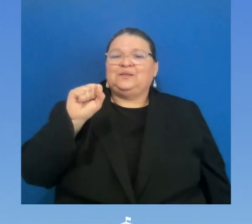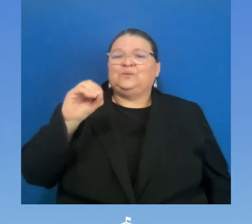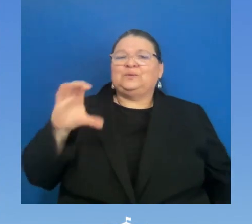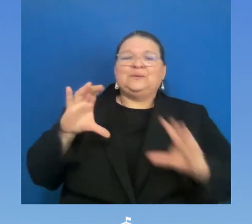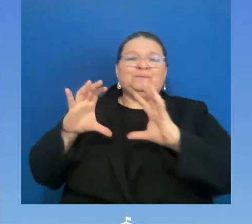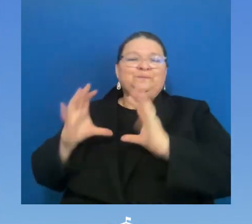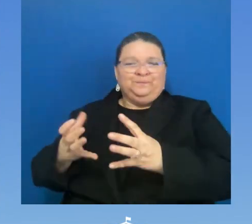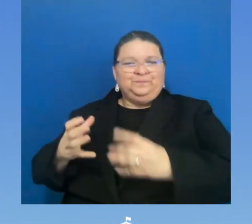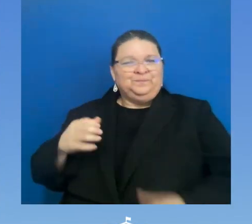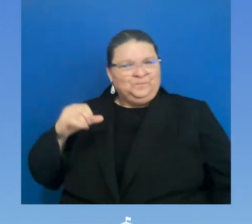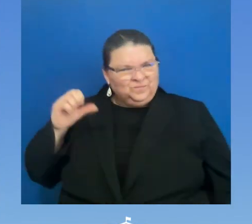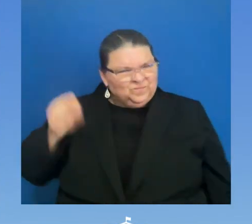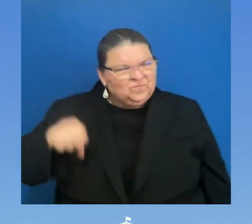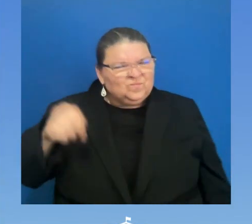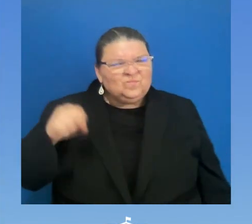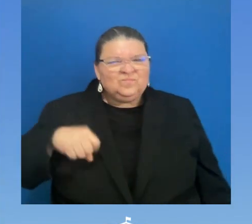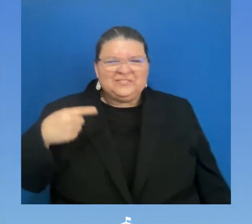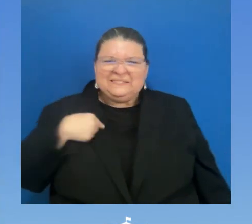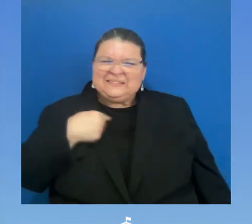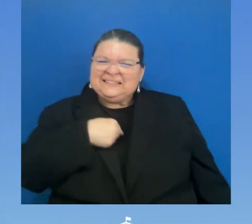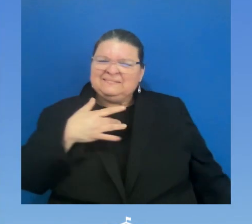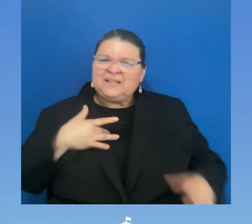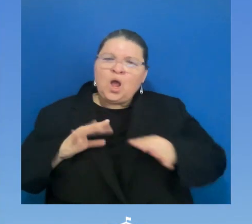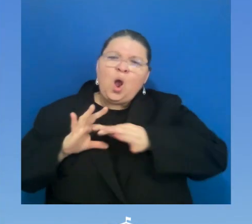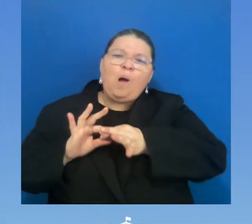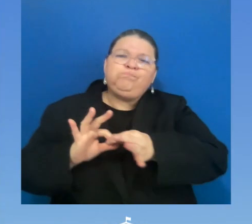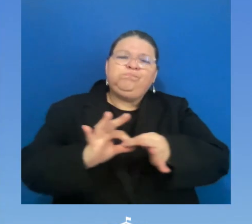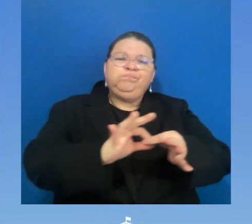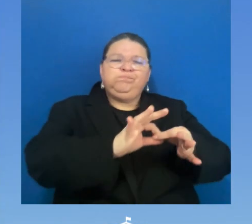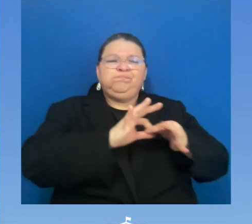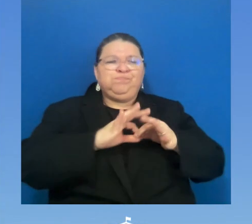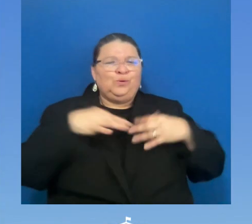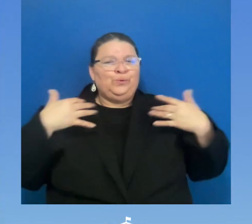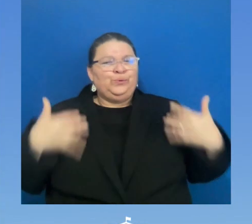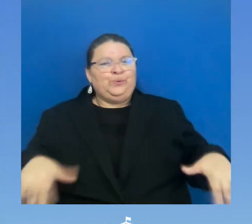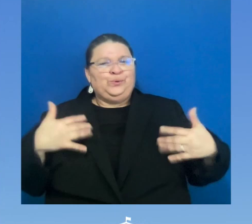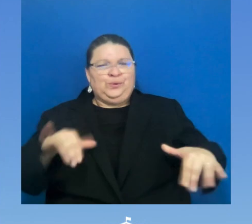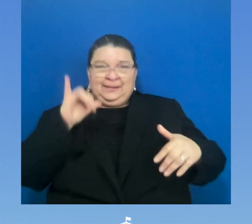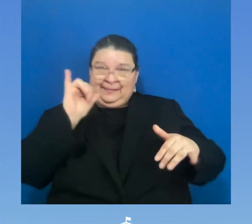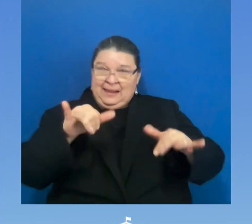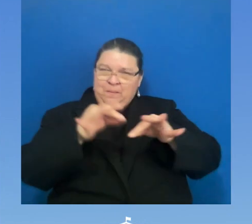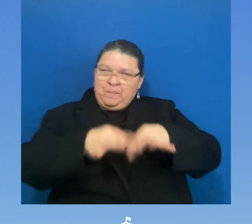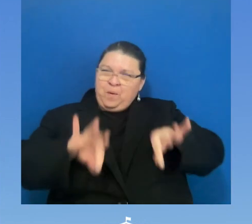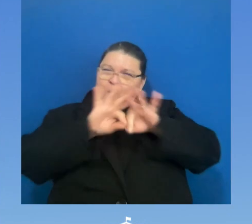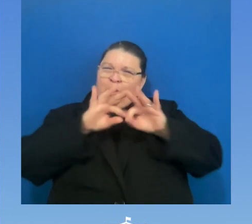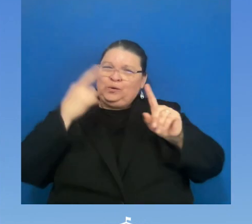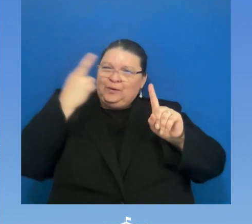I think, was a big reason why we were able to keep fighting, because it was not easy. The Vice President: